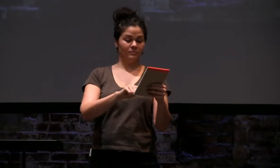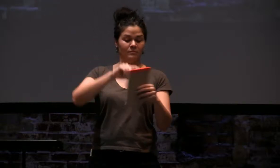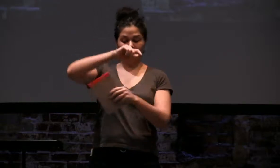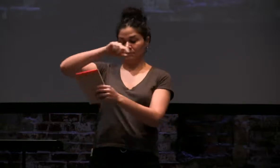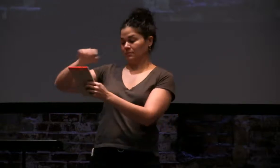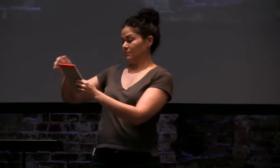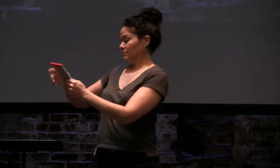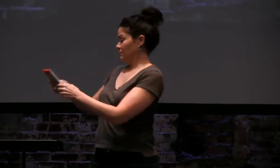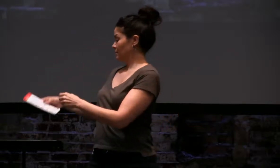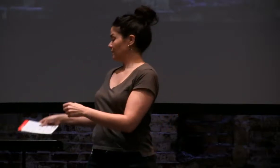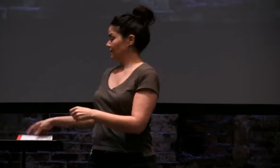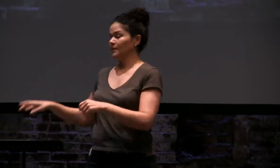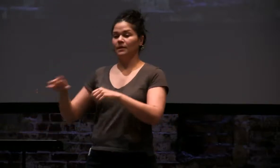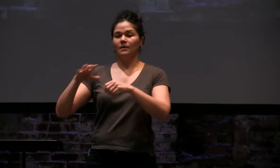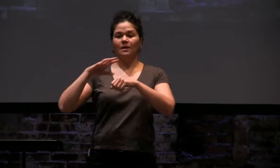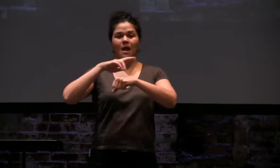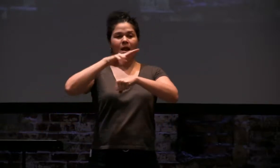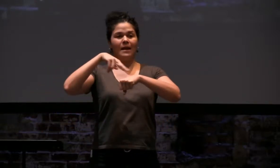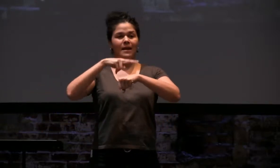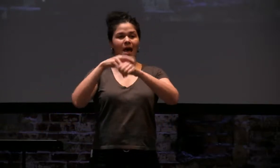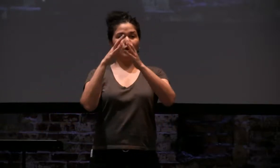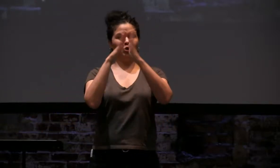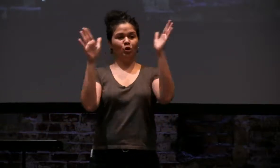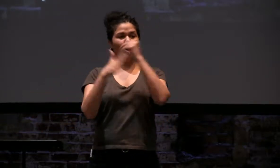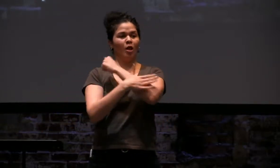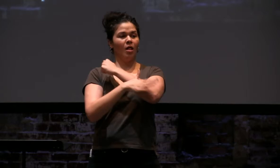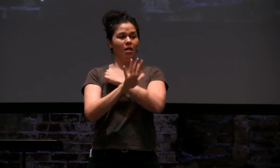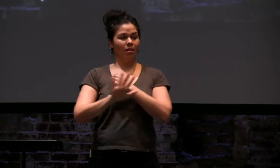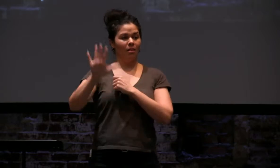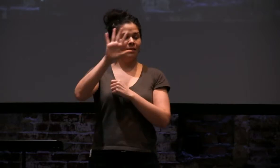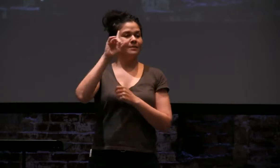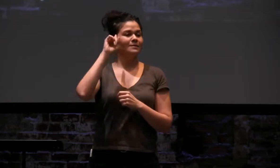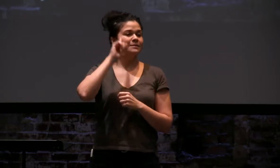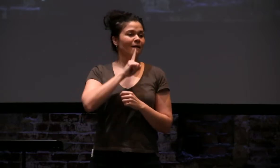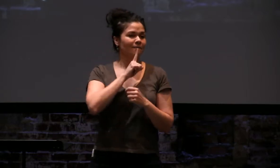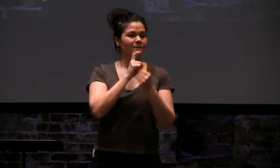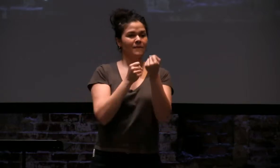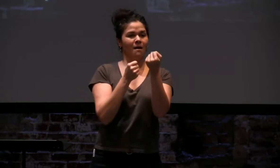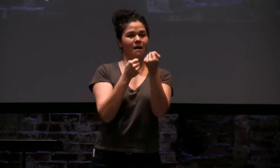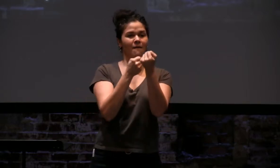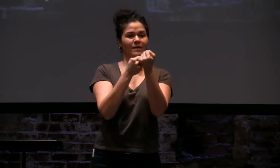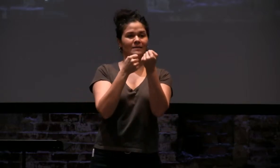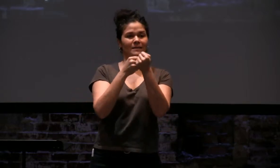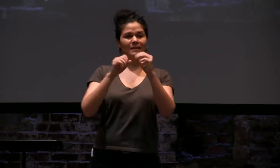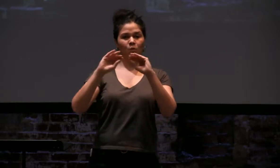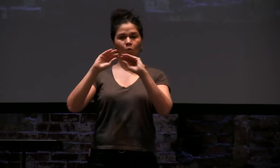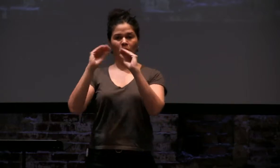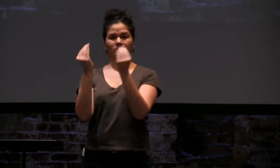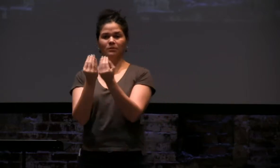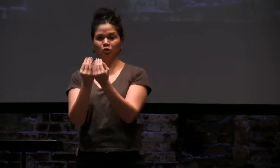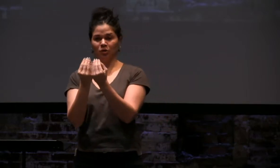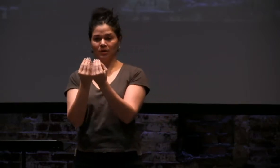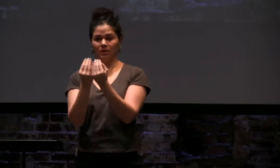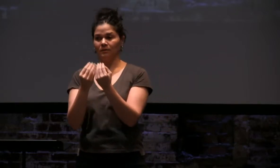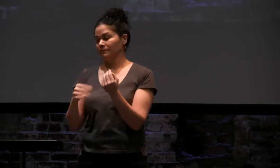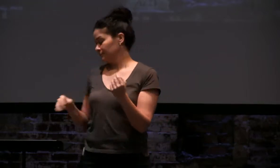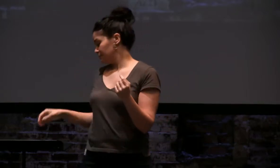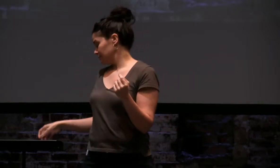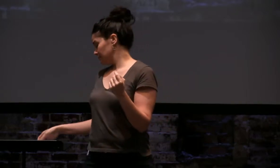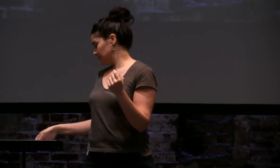Group number one will be a National Deaf Advocacy Organization.